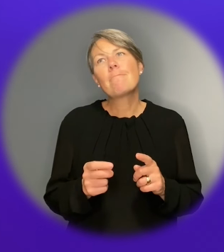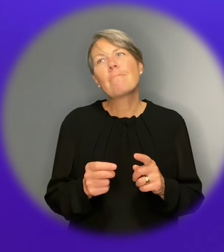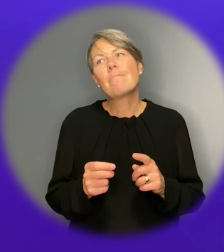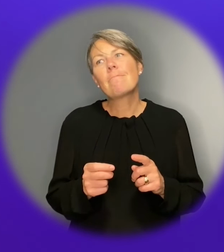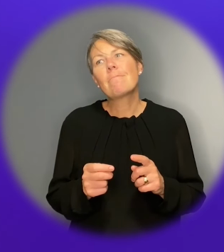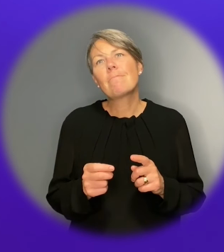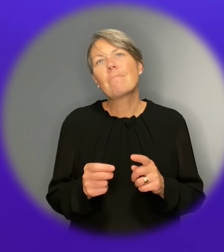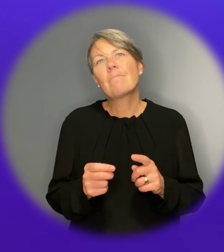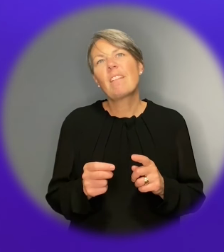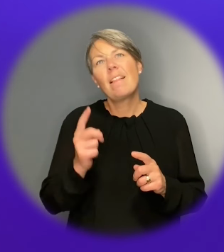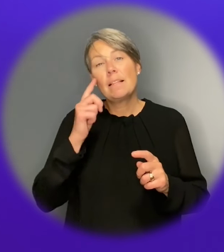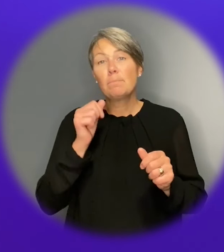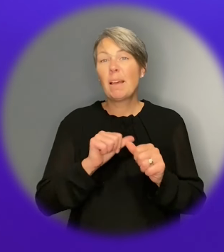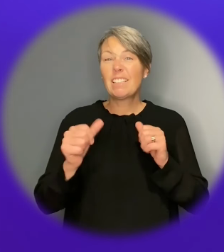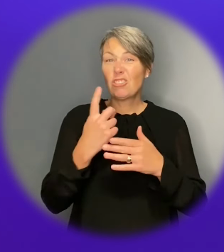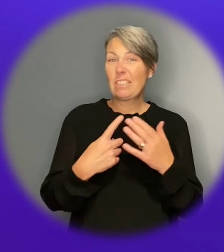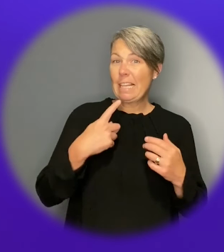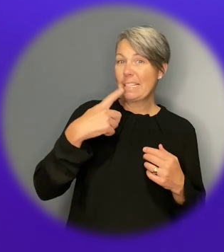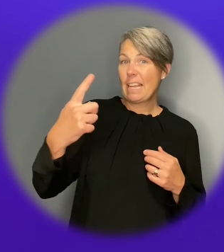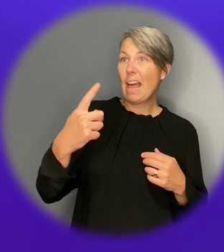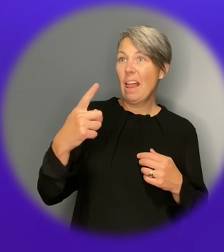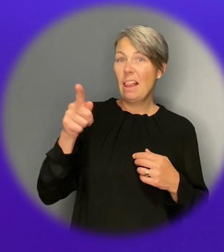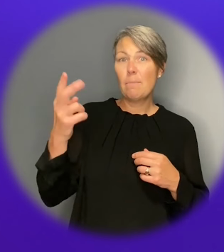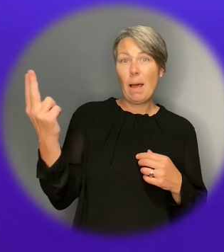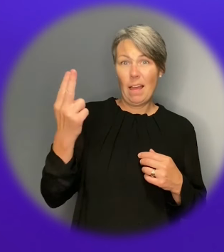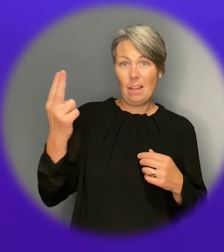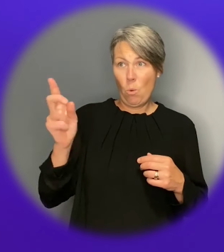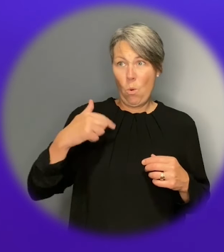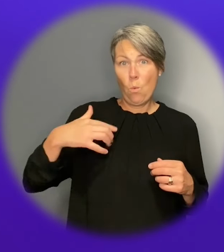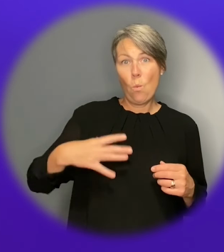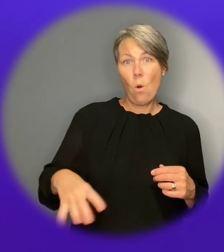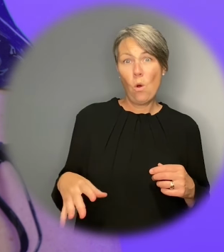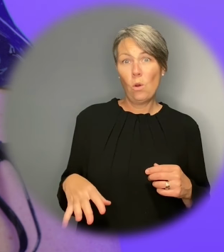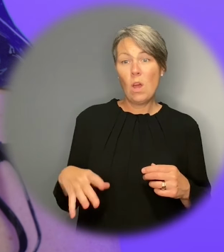direct direct your partner. But also it's okay if it kills the mood if it's